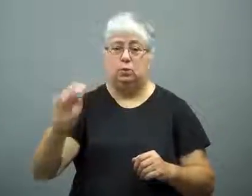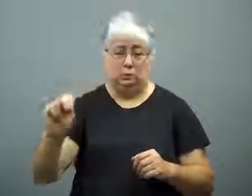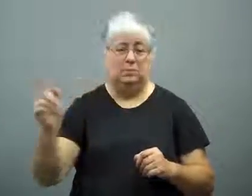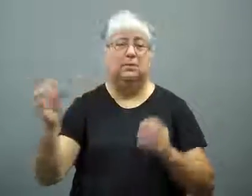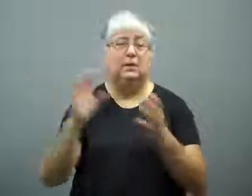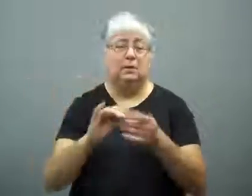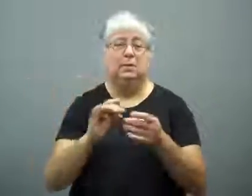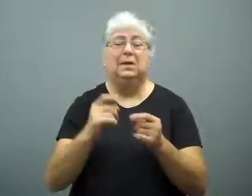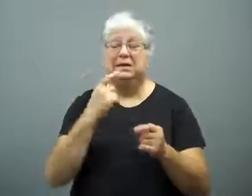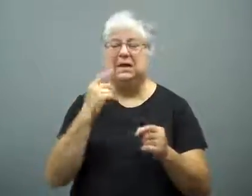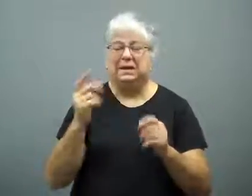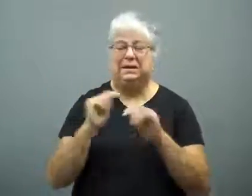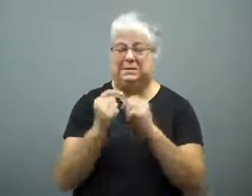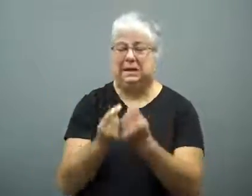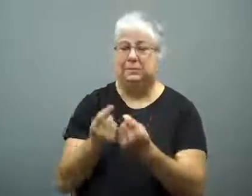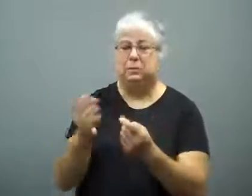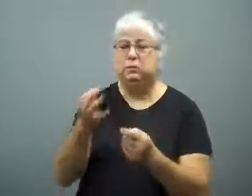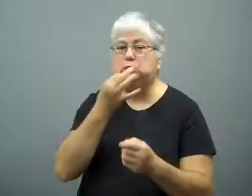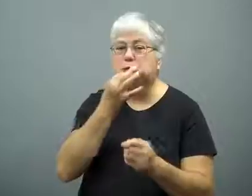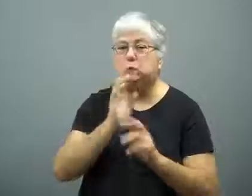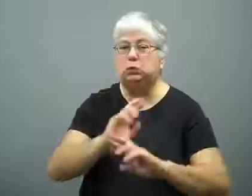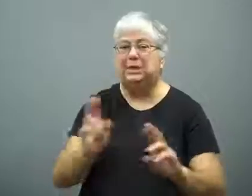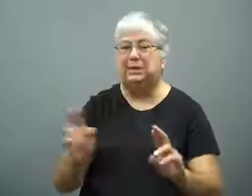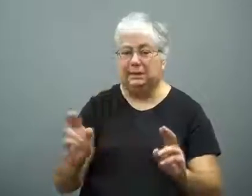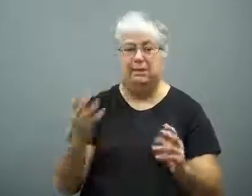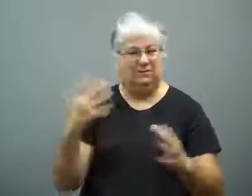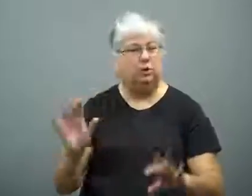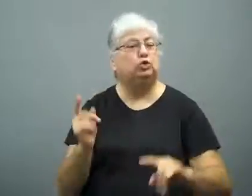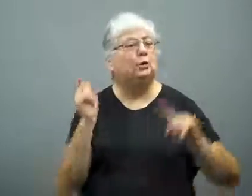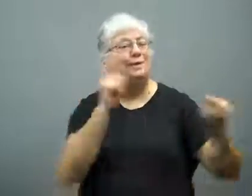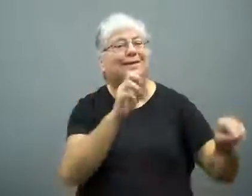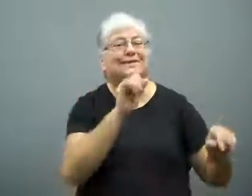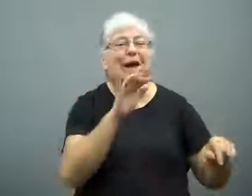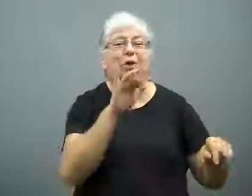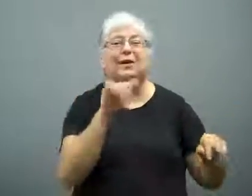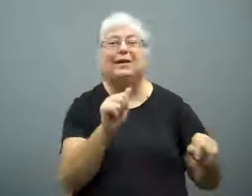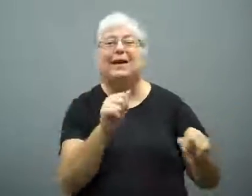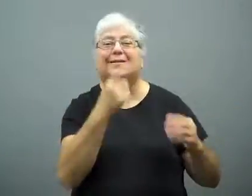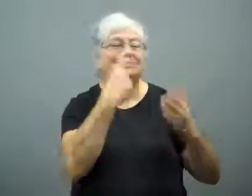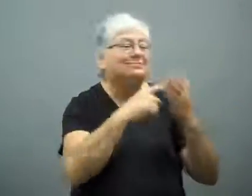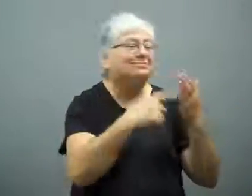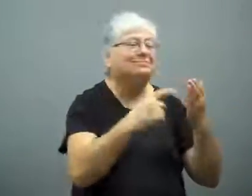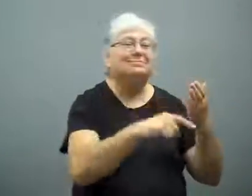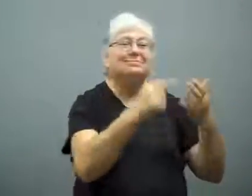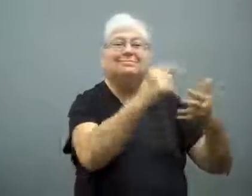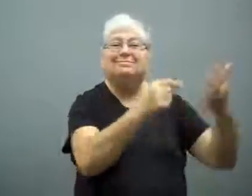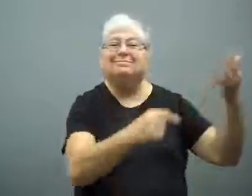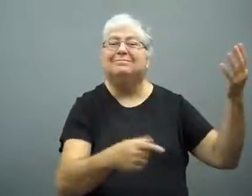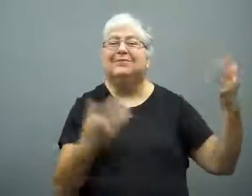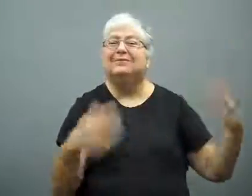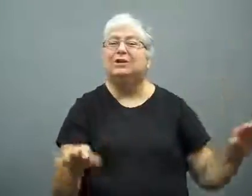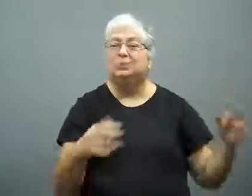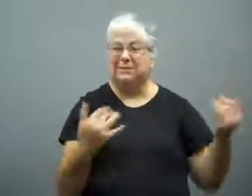said the team that already went to Syria to investigate will soon